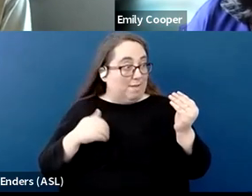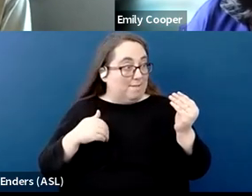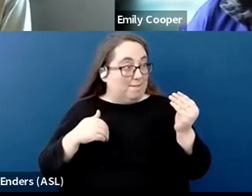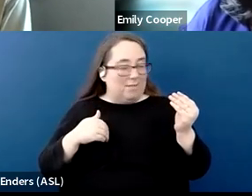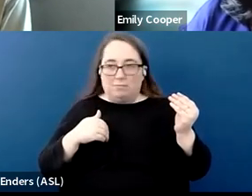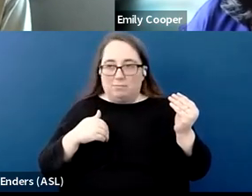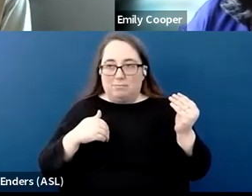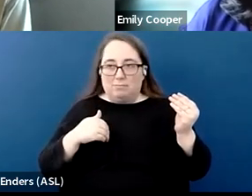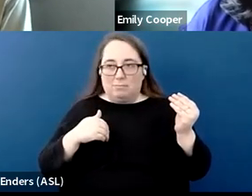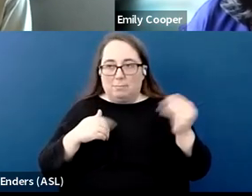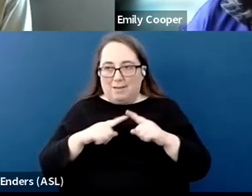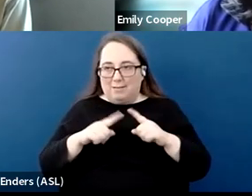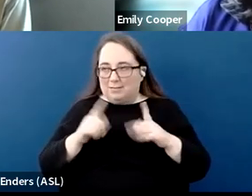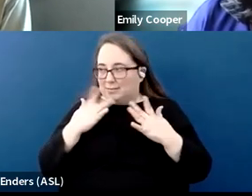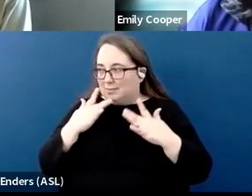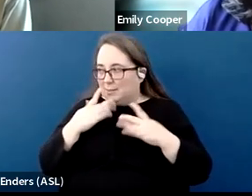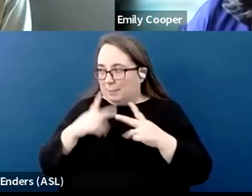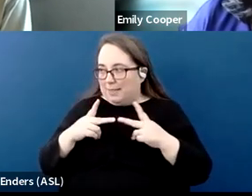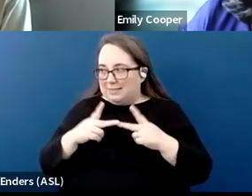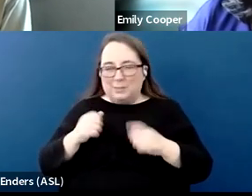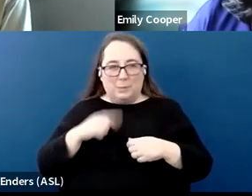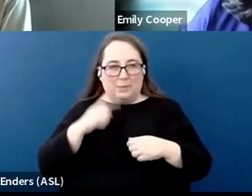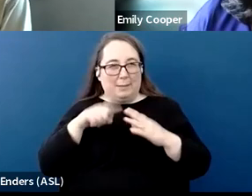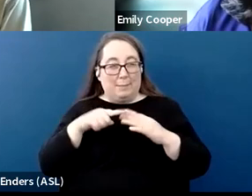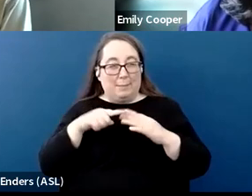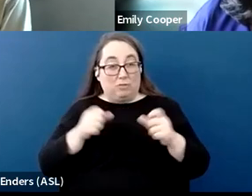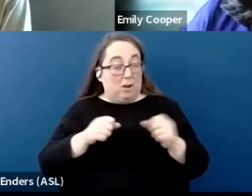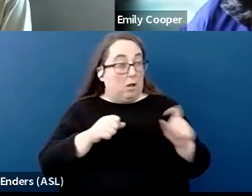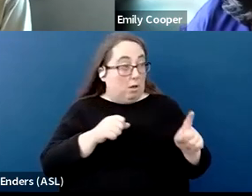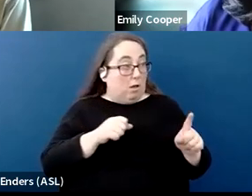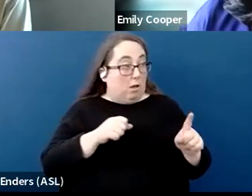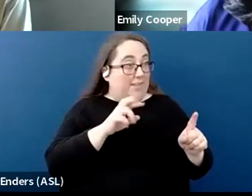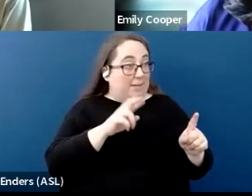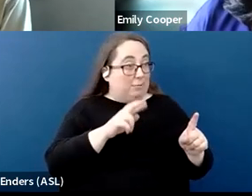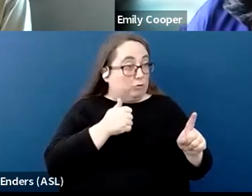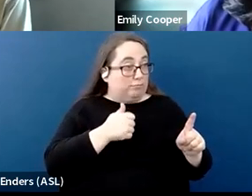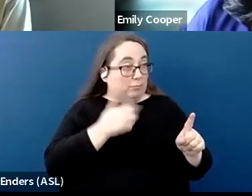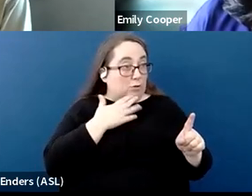So our state-funded onset subsidy, dancers with Russian individuals